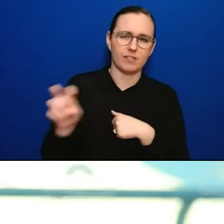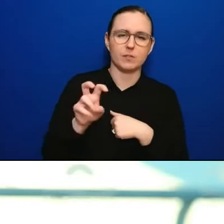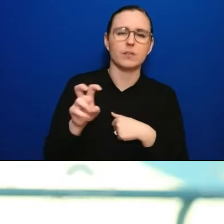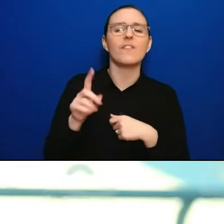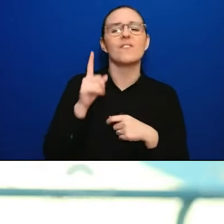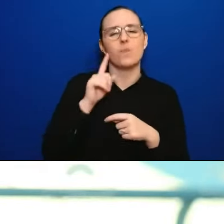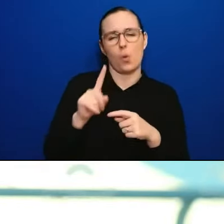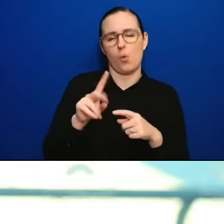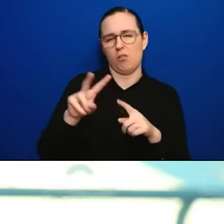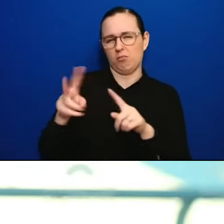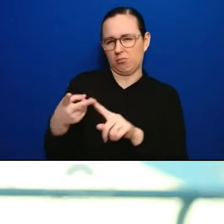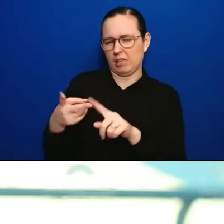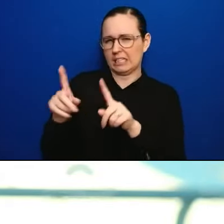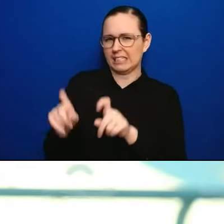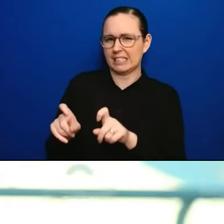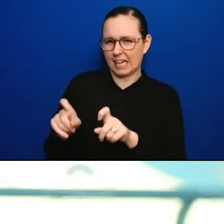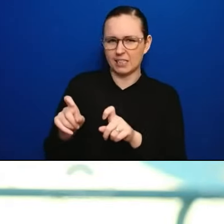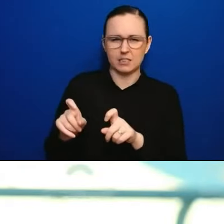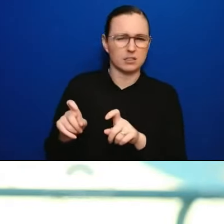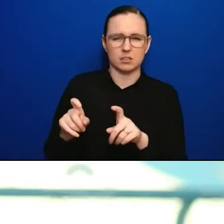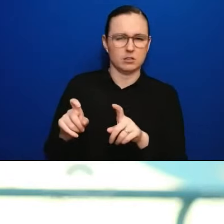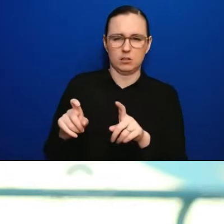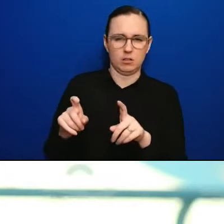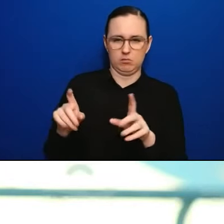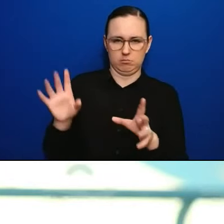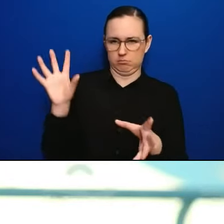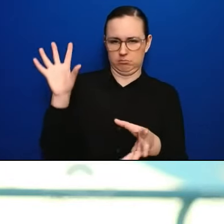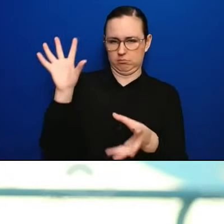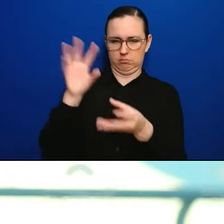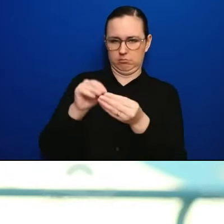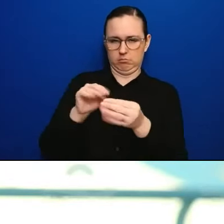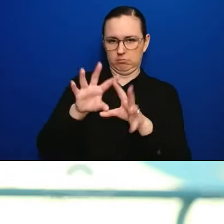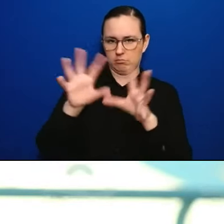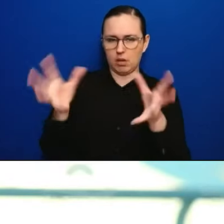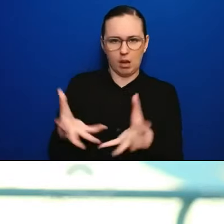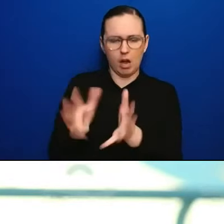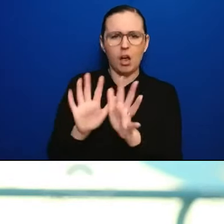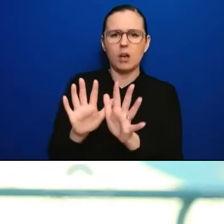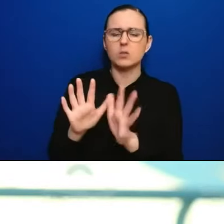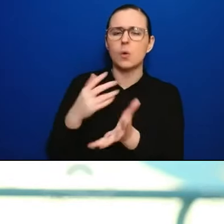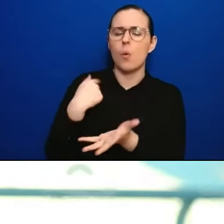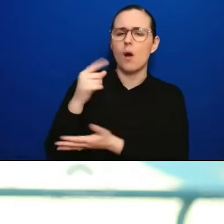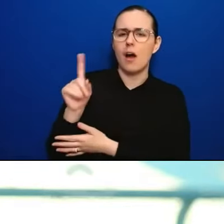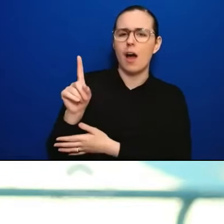you don't -- there are certain rules around travel in terms of